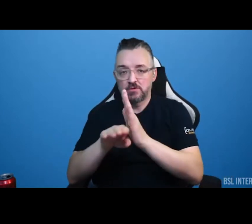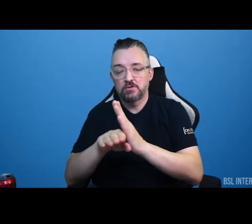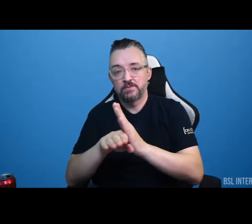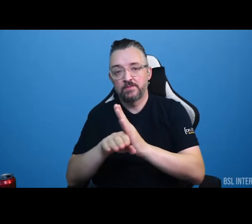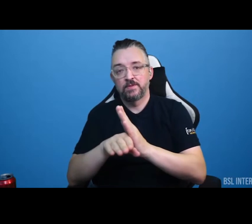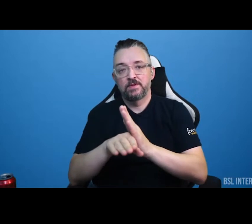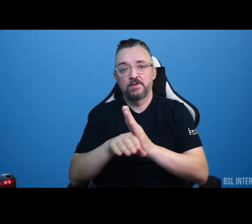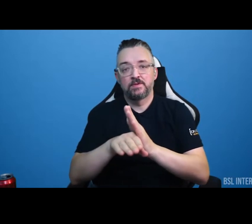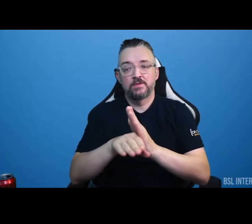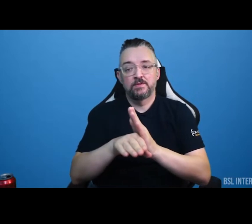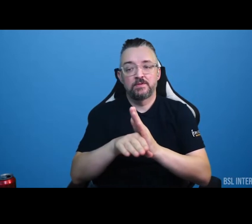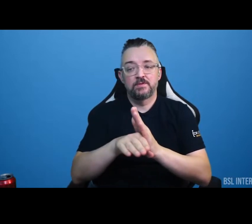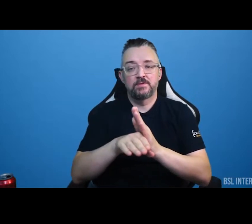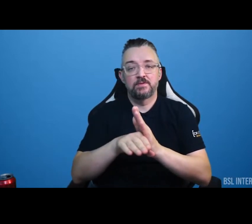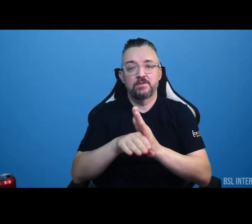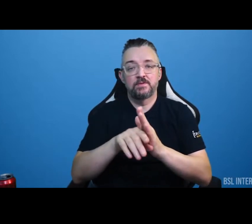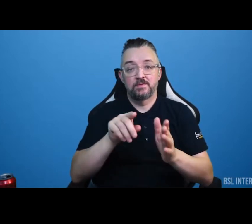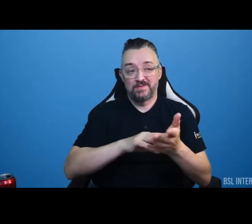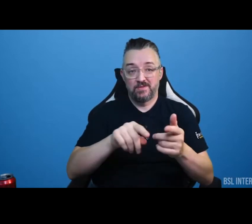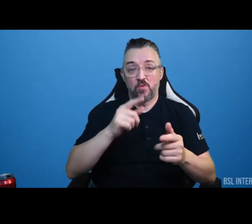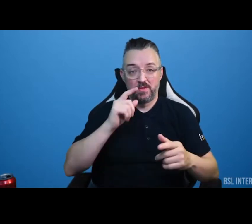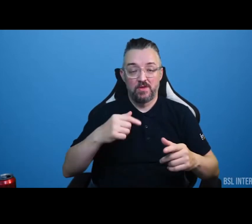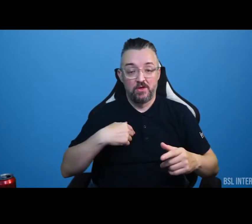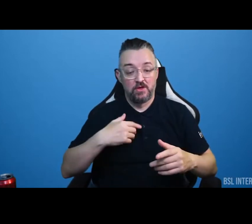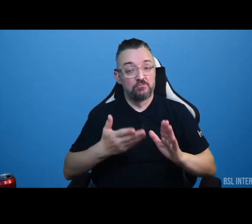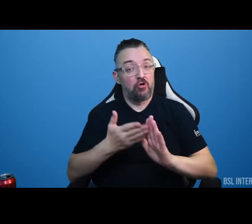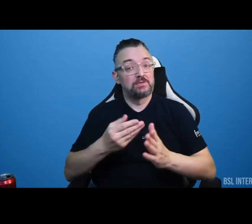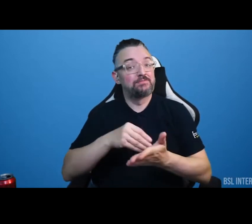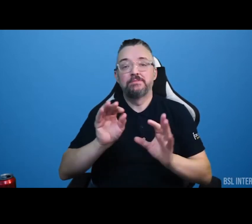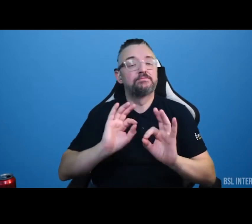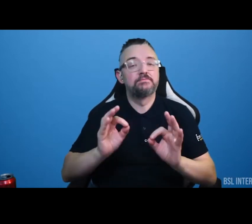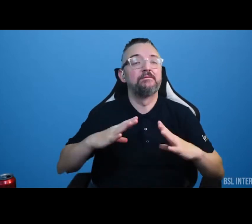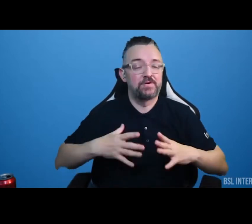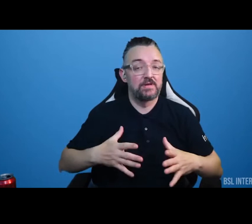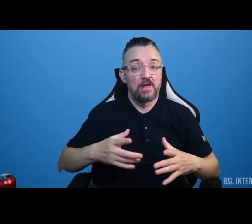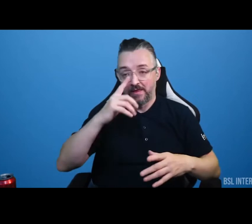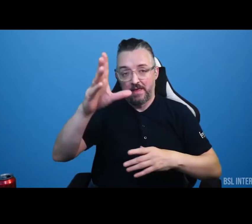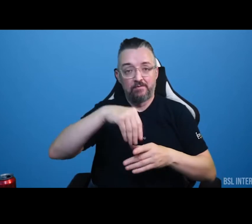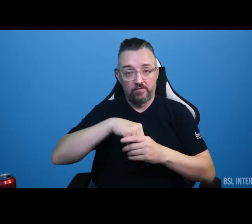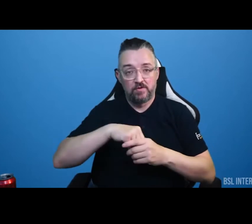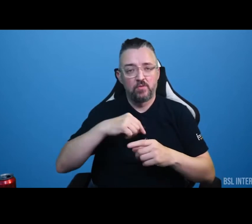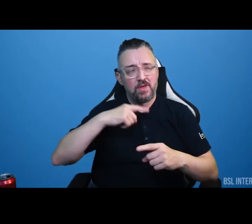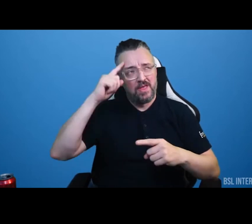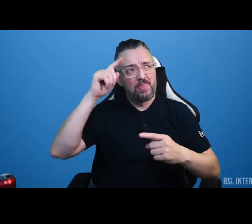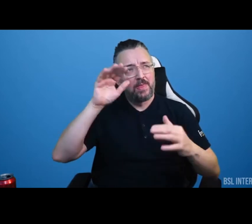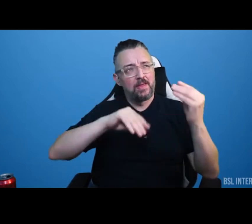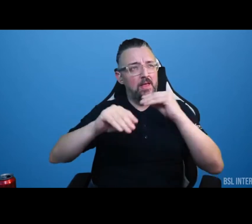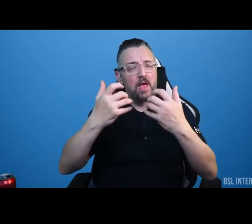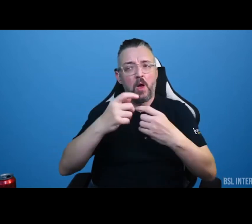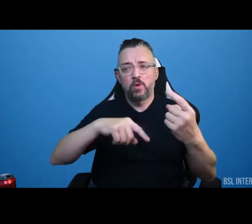which we run for free at the point of access. And we try and think of different ways that young people can be involved,